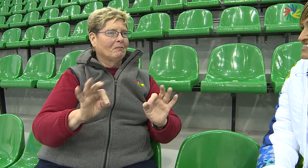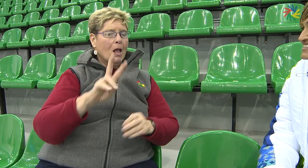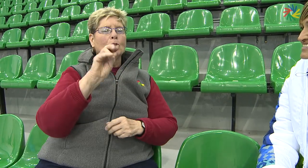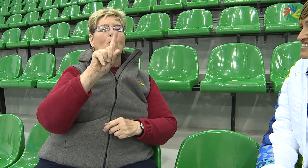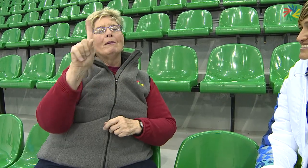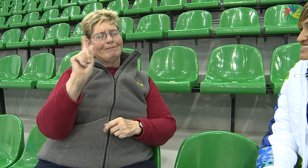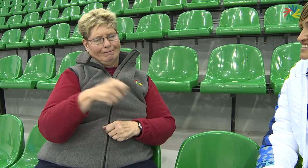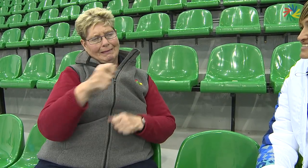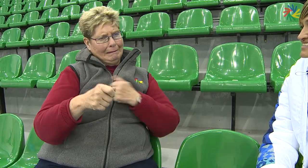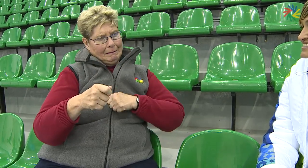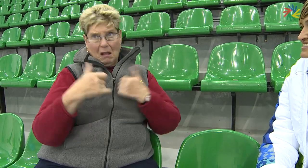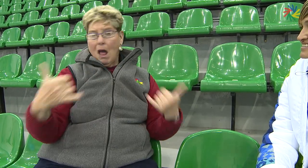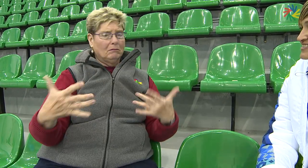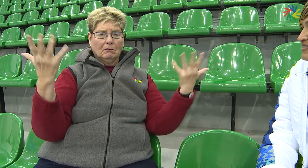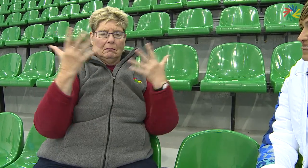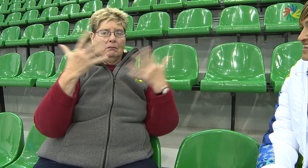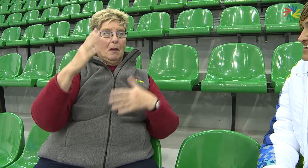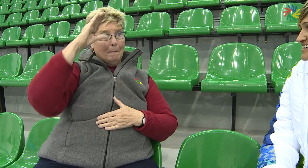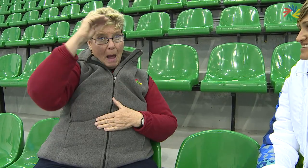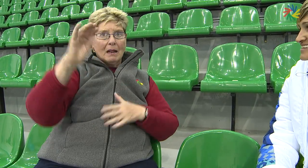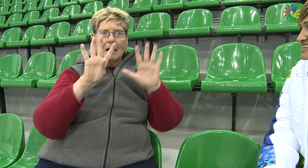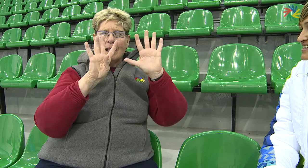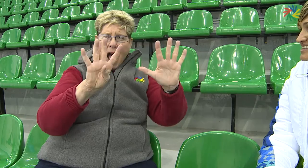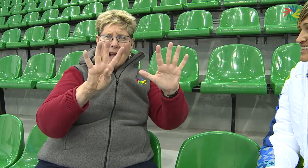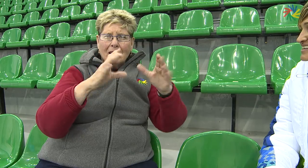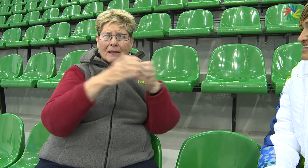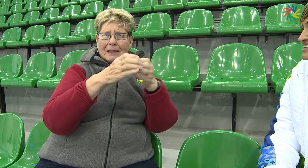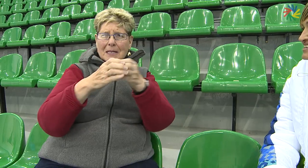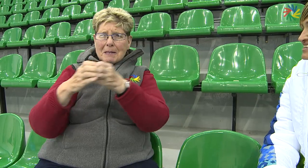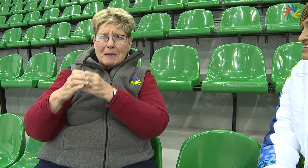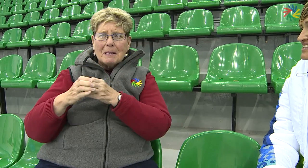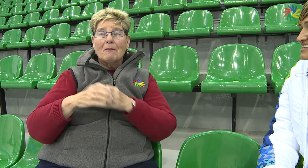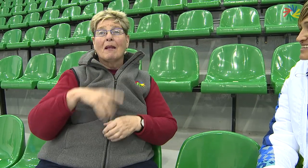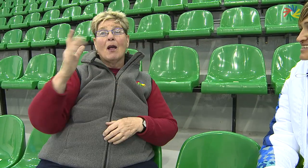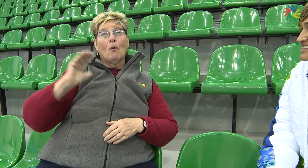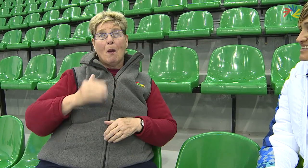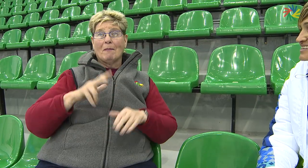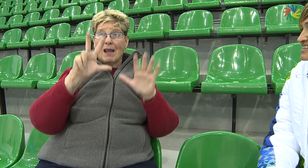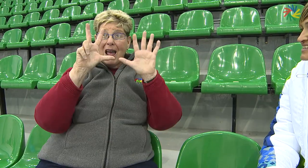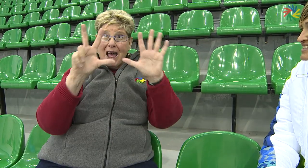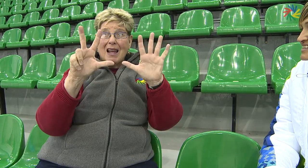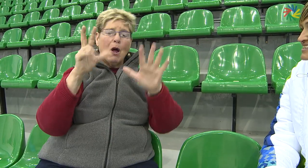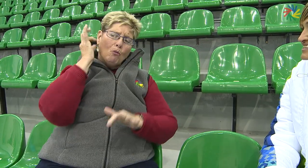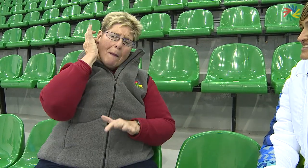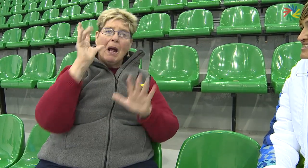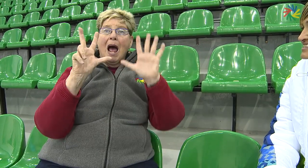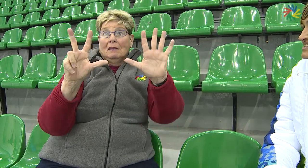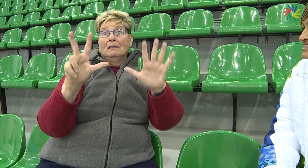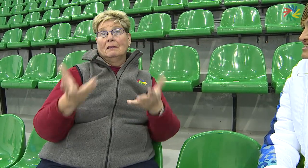Unfortunately, though, the 2011 Games were cancelled, but today, wow, for the men’s competition, we have 9 teams, and for the women’s, we have 8 teams.